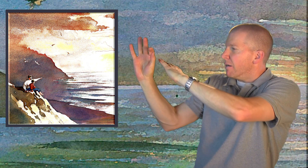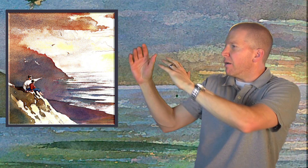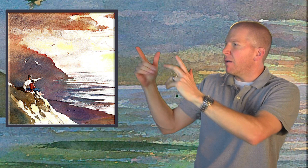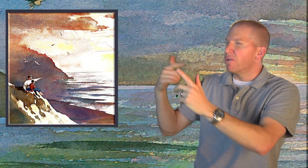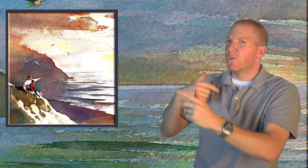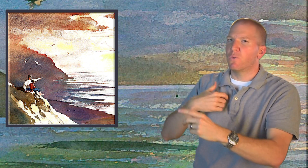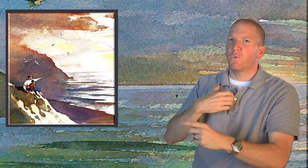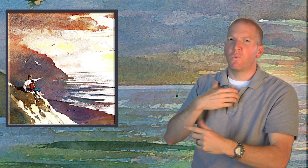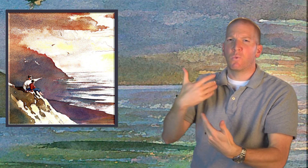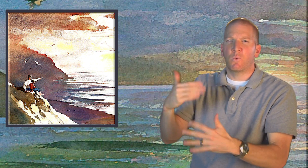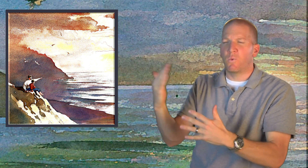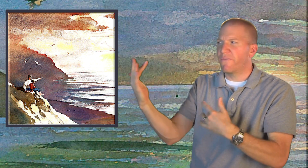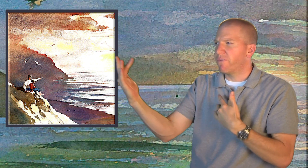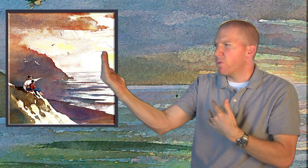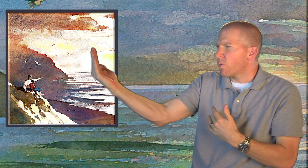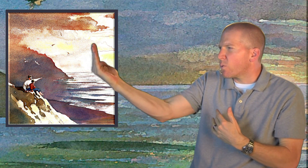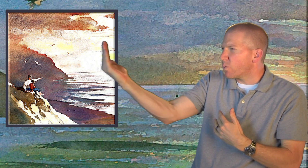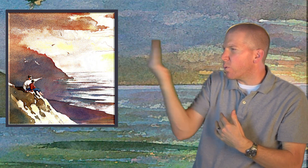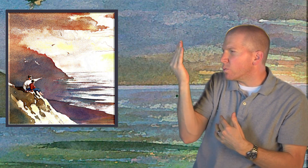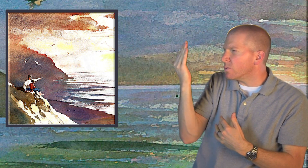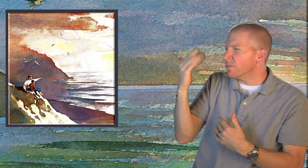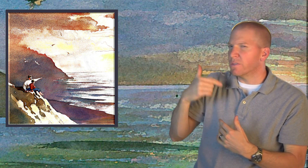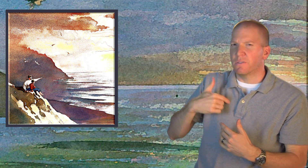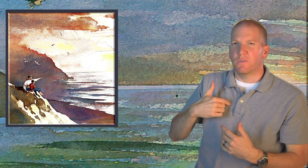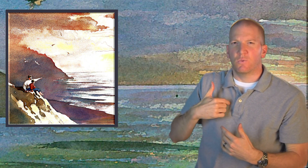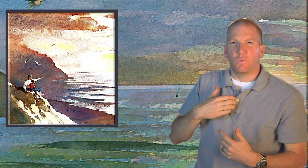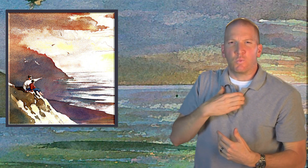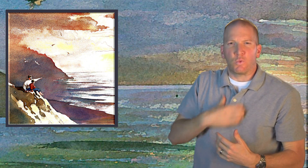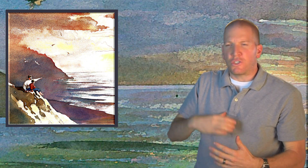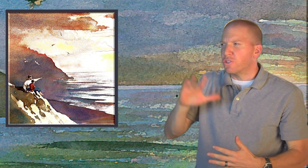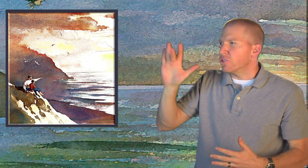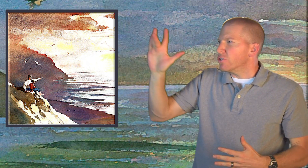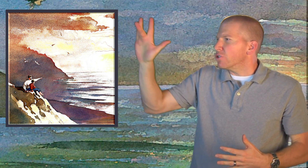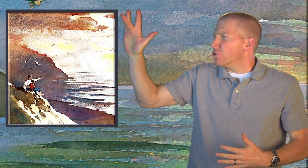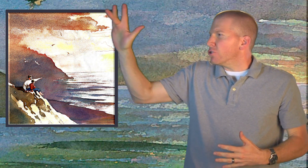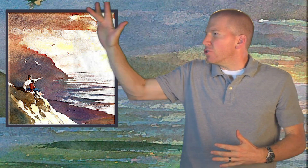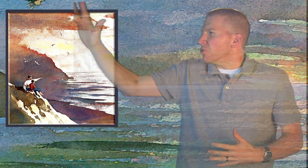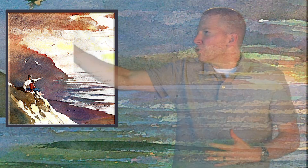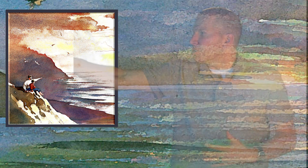"It's gigantic and so close!" I said. "I wish I could touch it."